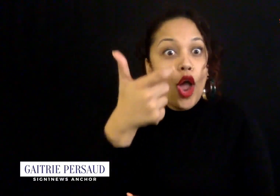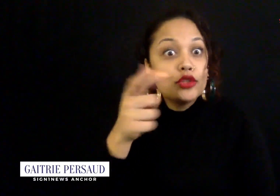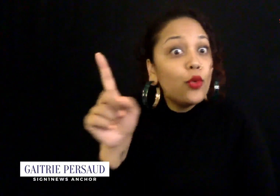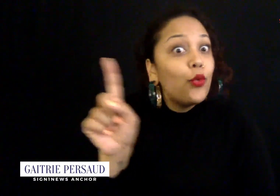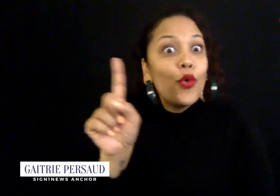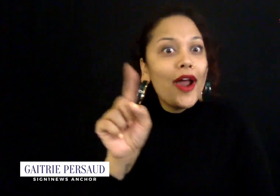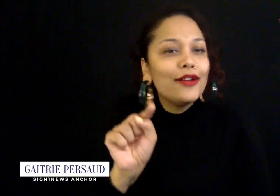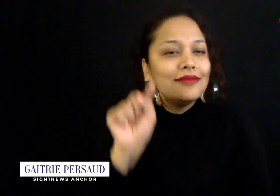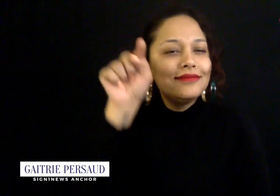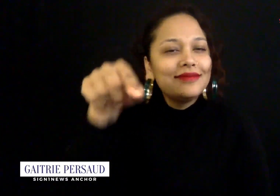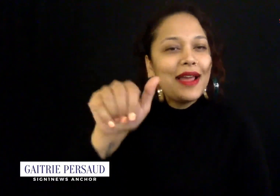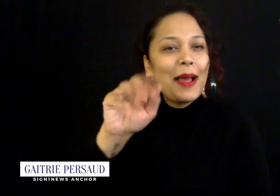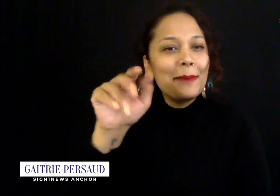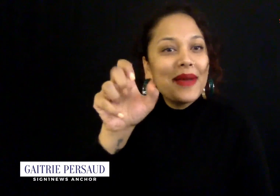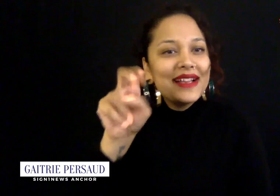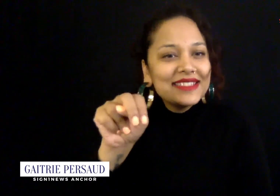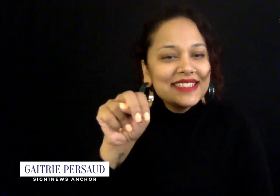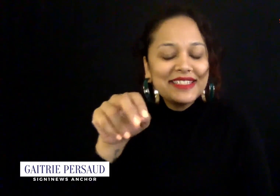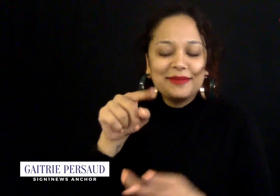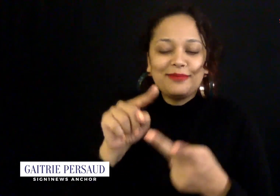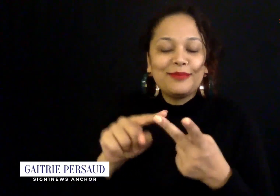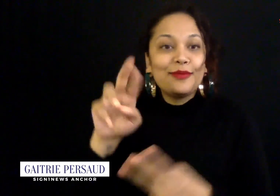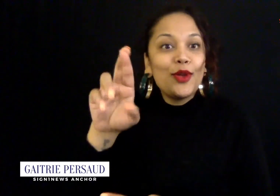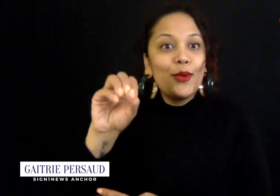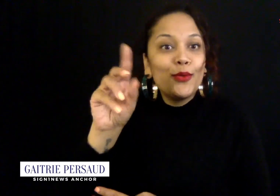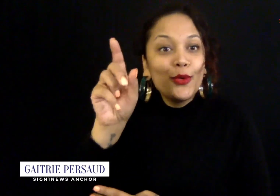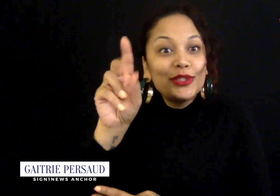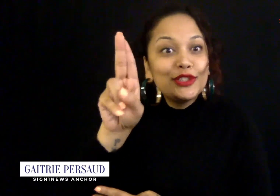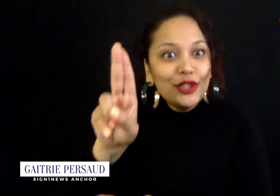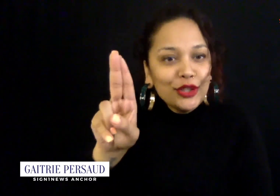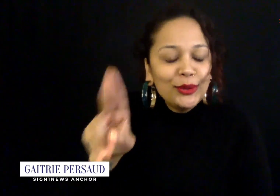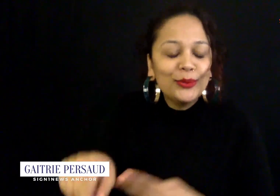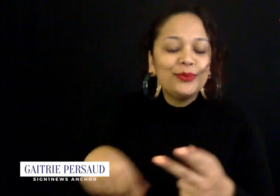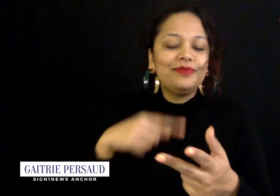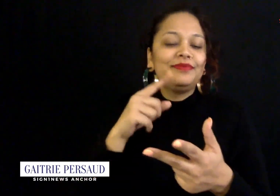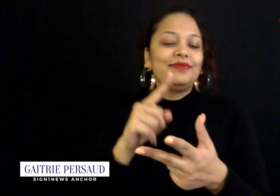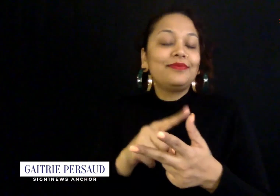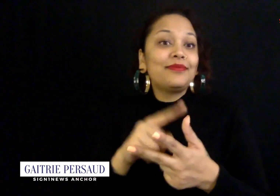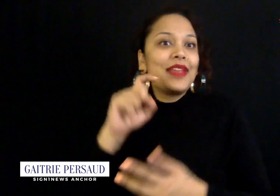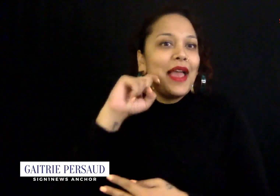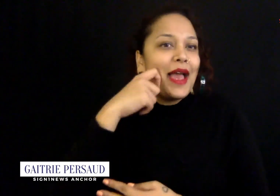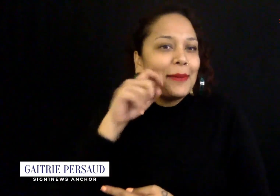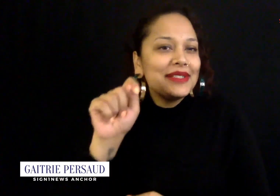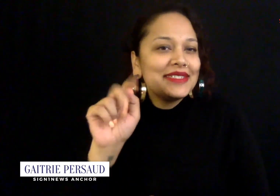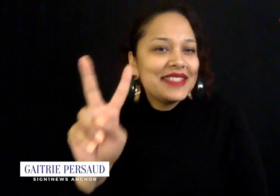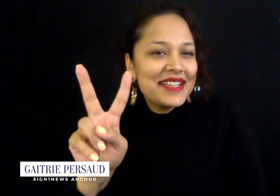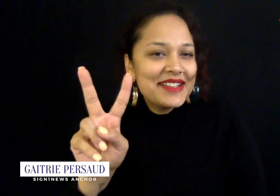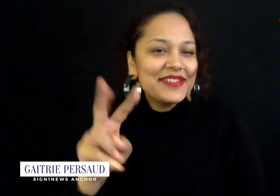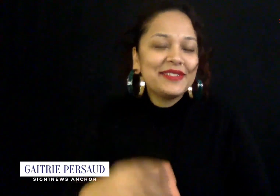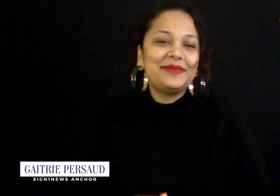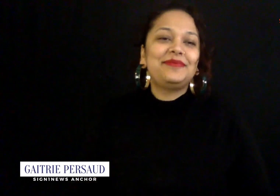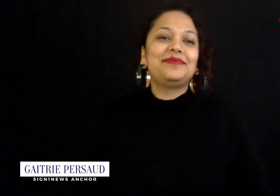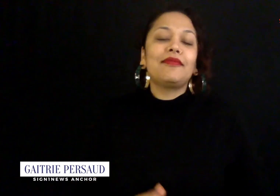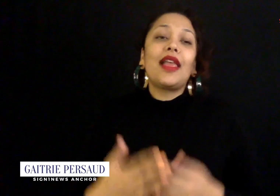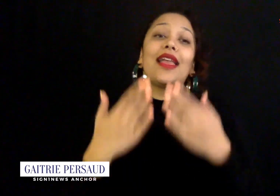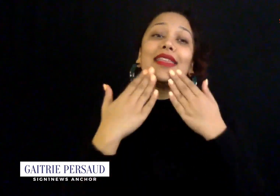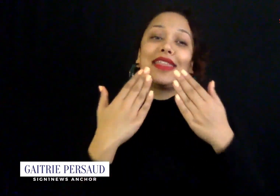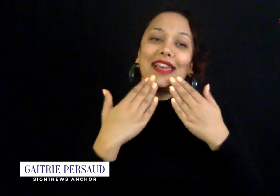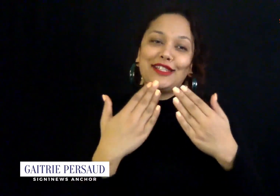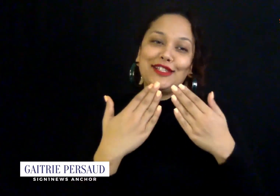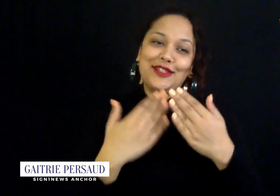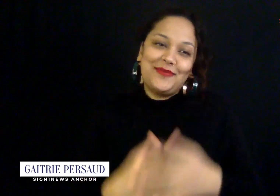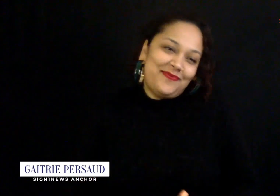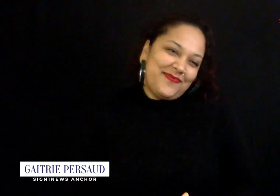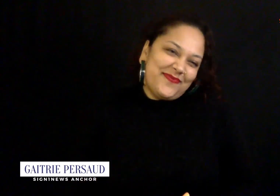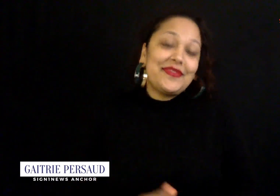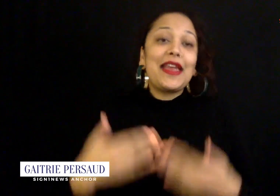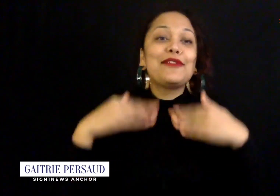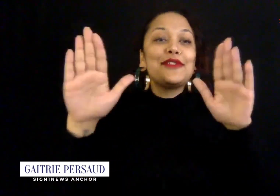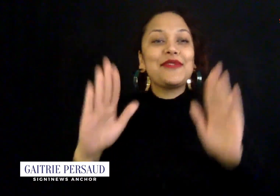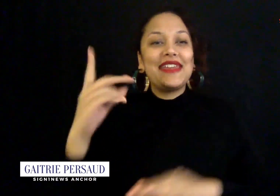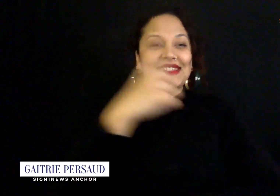Sign1News app and watch it on Amazon Roku and Apple TV thank you have a great day